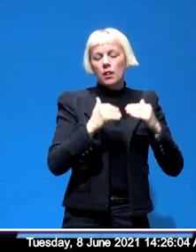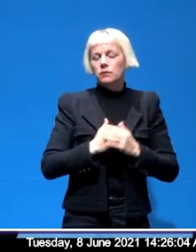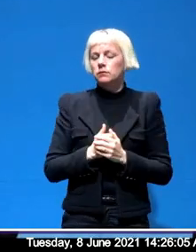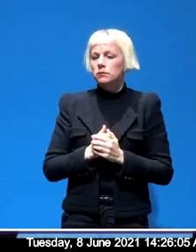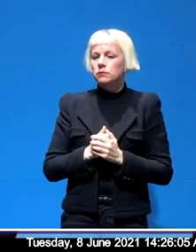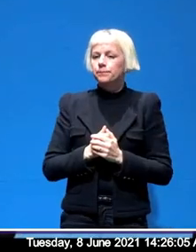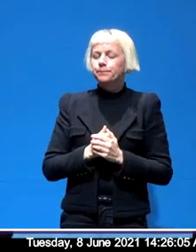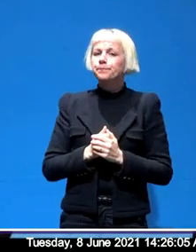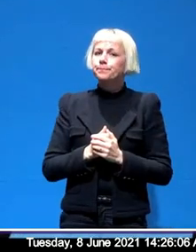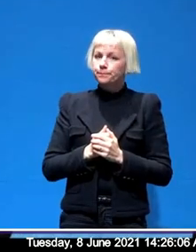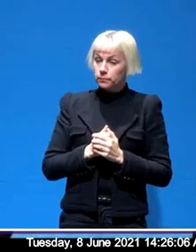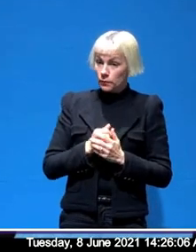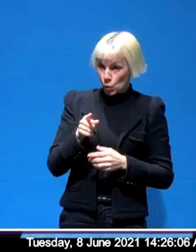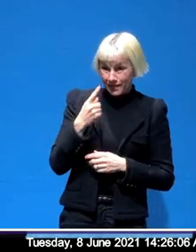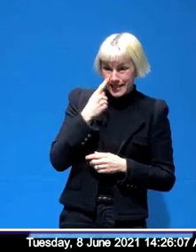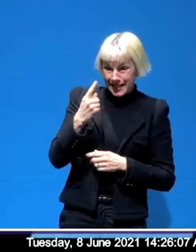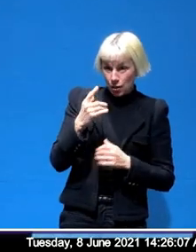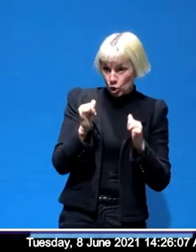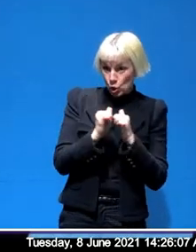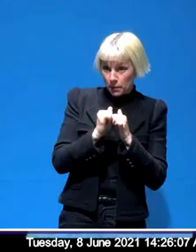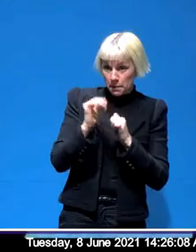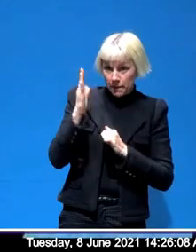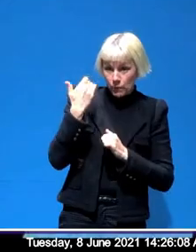So have you seen this document in the context of your training?